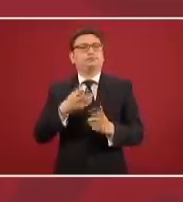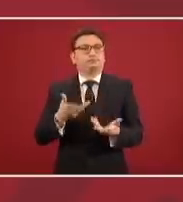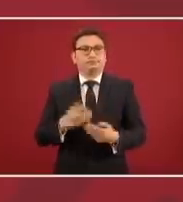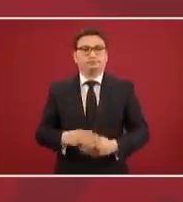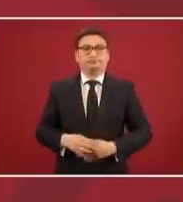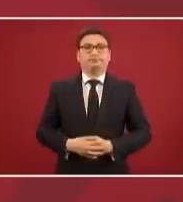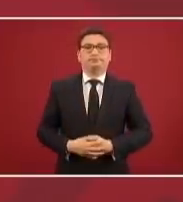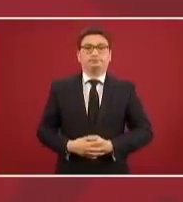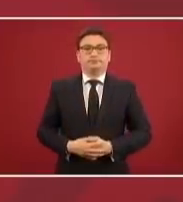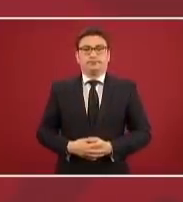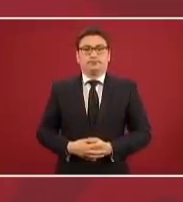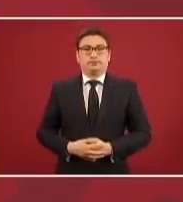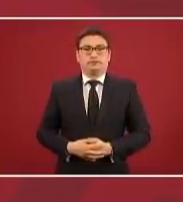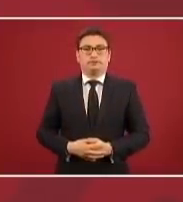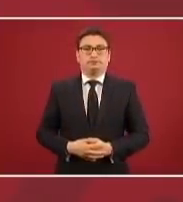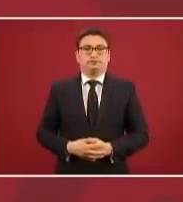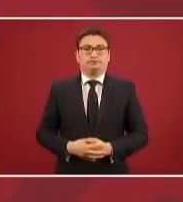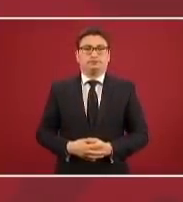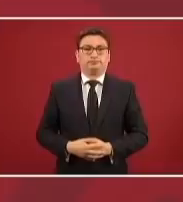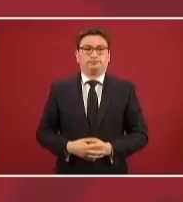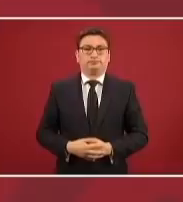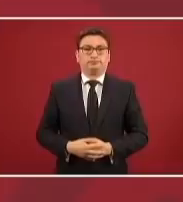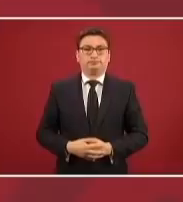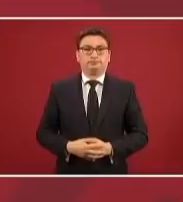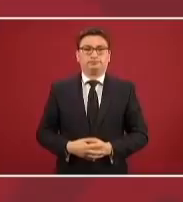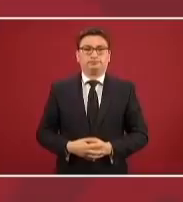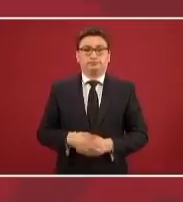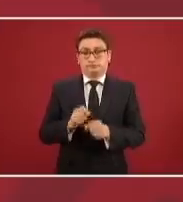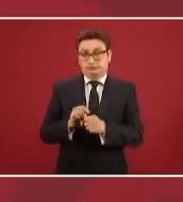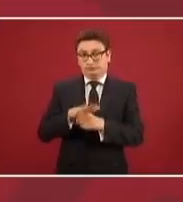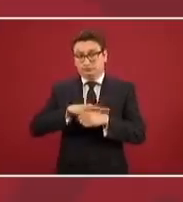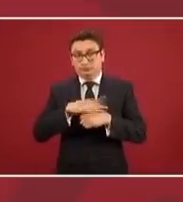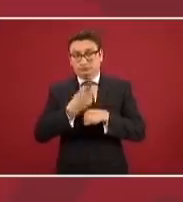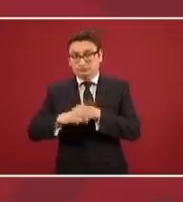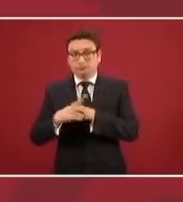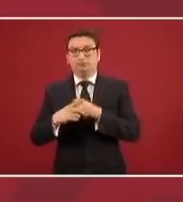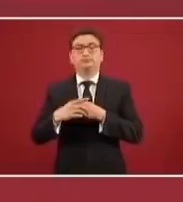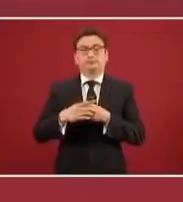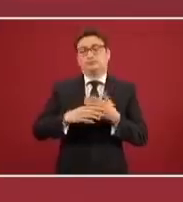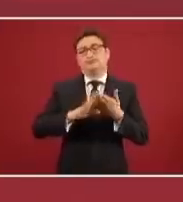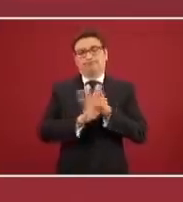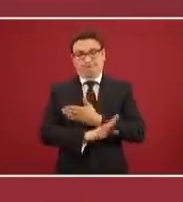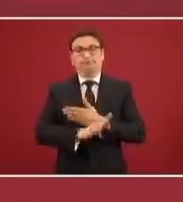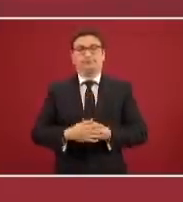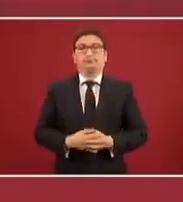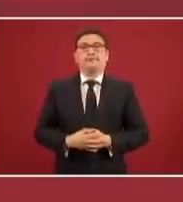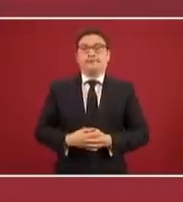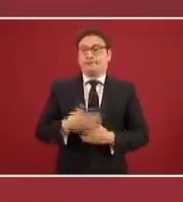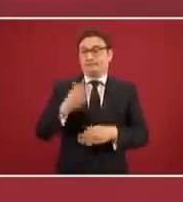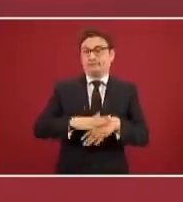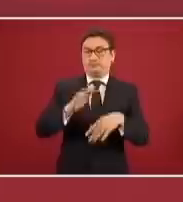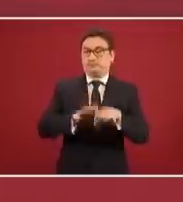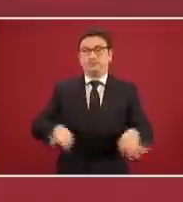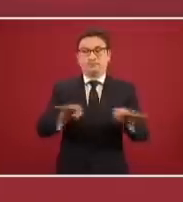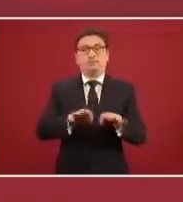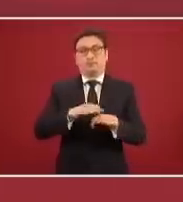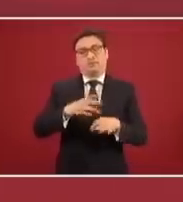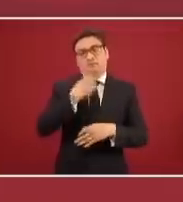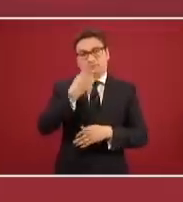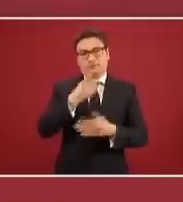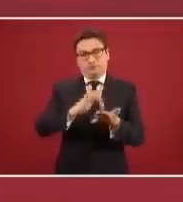avoid damage to the virus crown